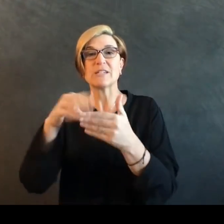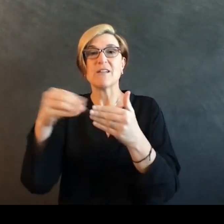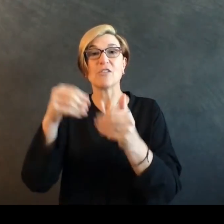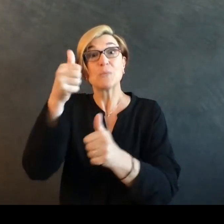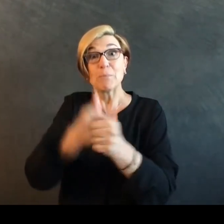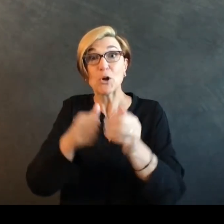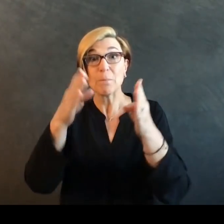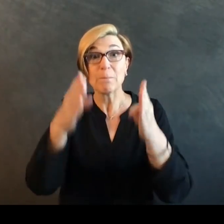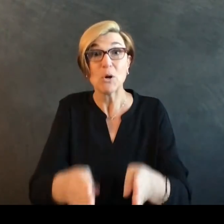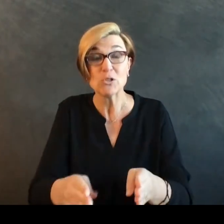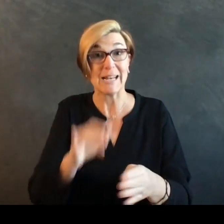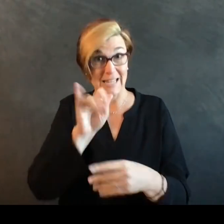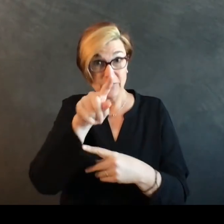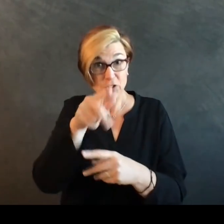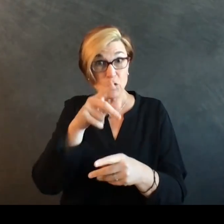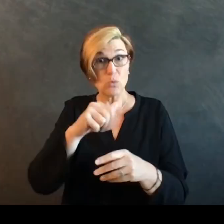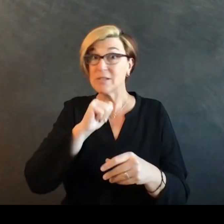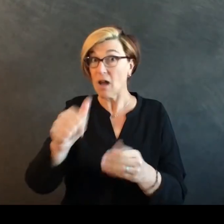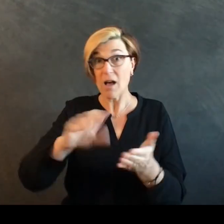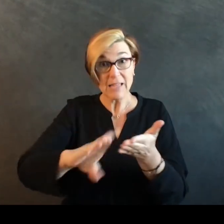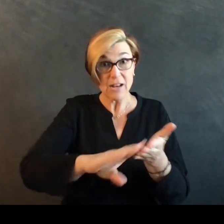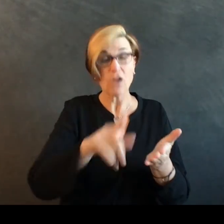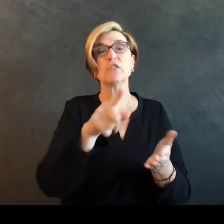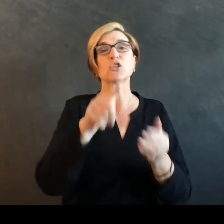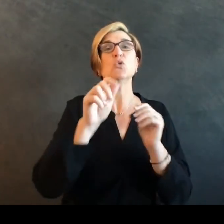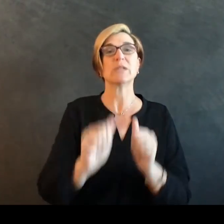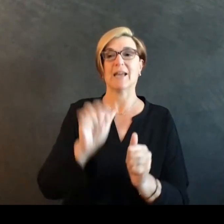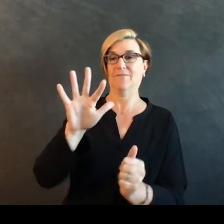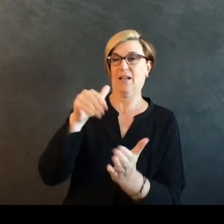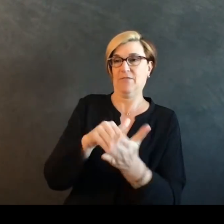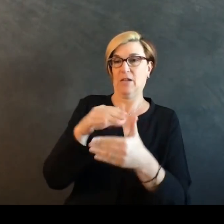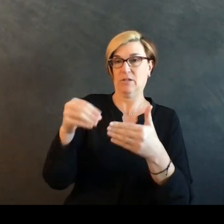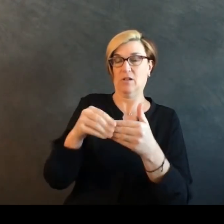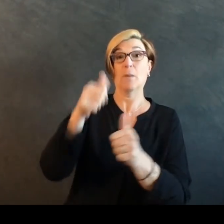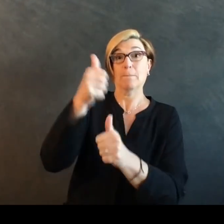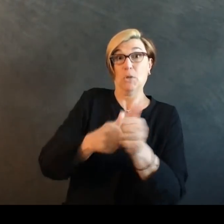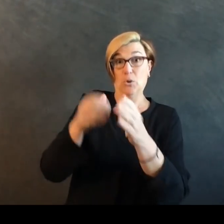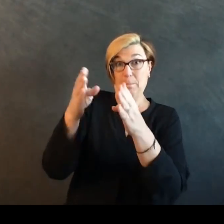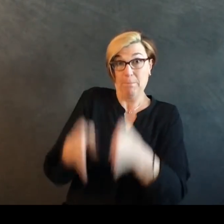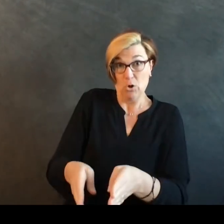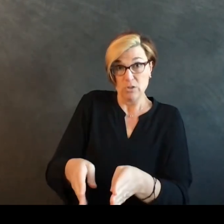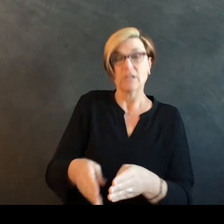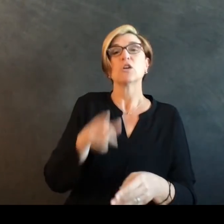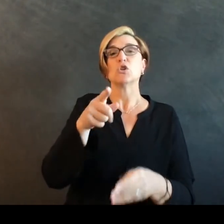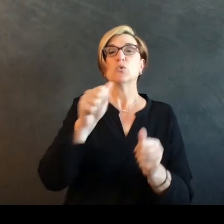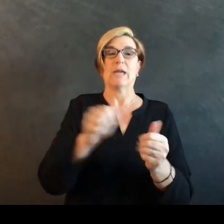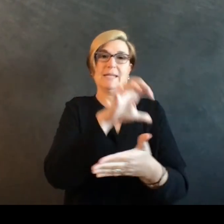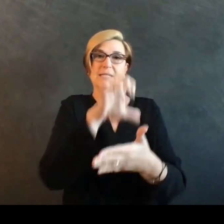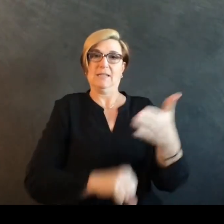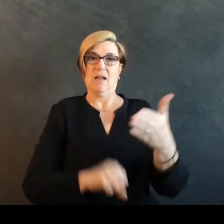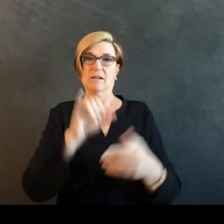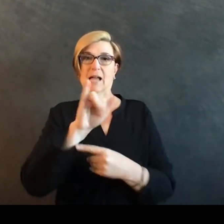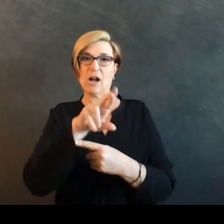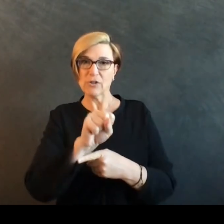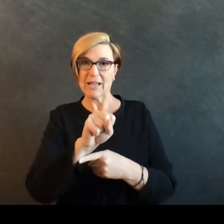immediately get that money you can deduct it from what you owe the IRS immediately if you don't owe us money you'll get a refundable tax credit so